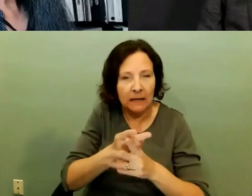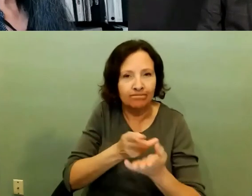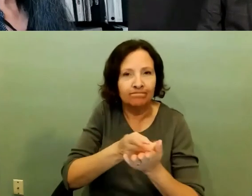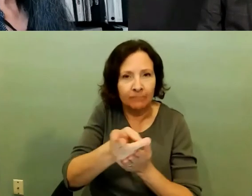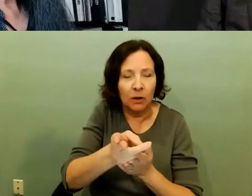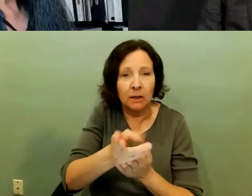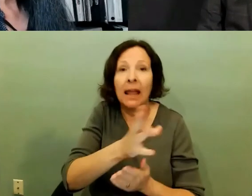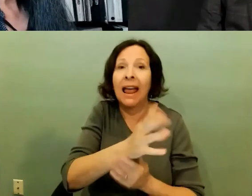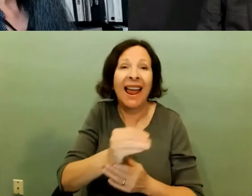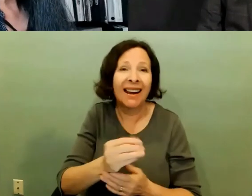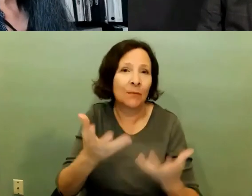GEORGE: